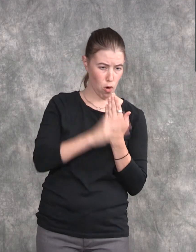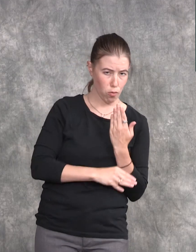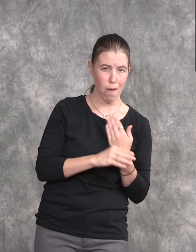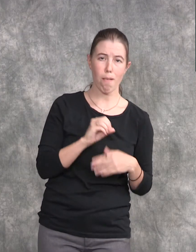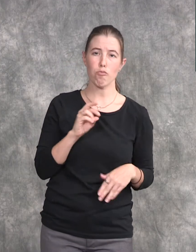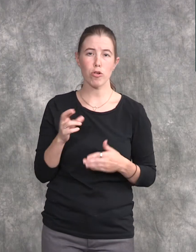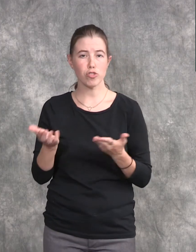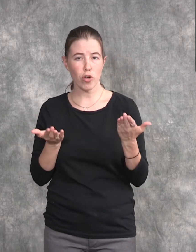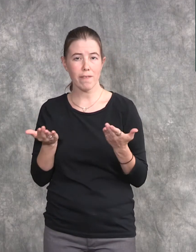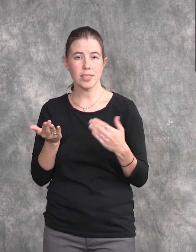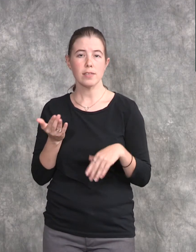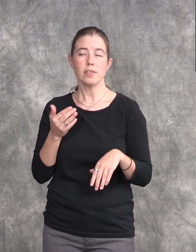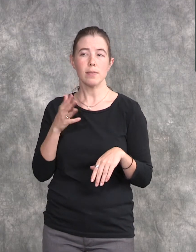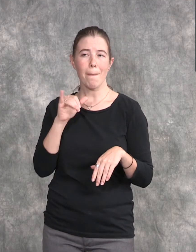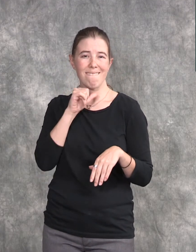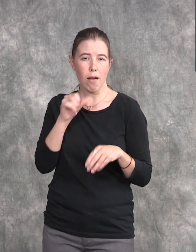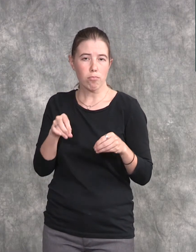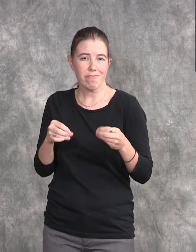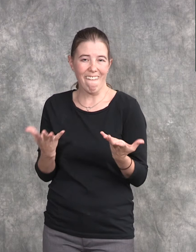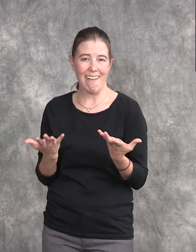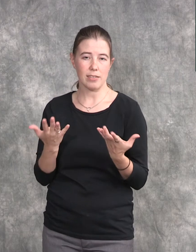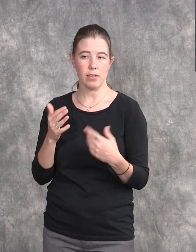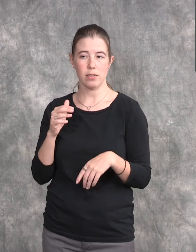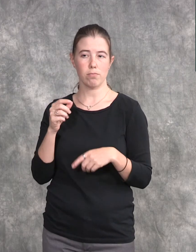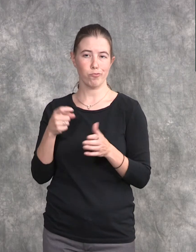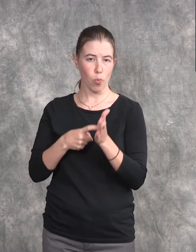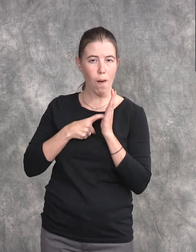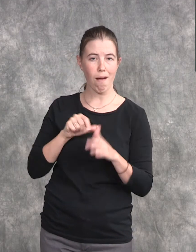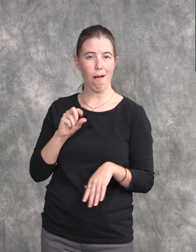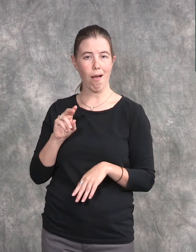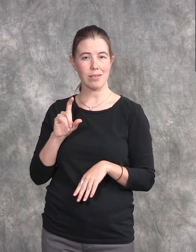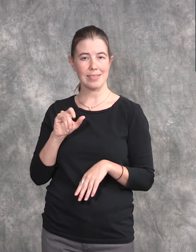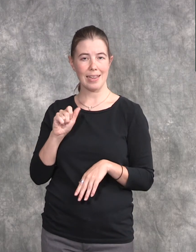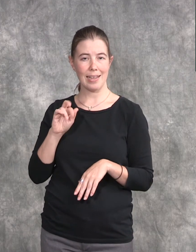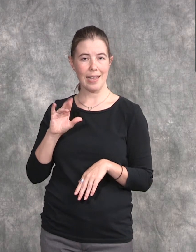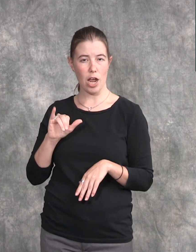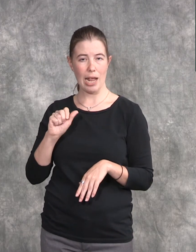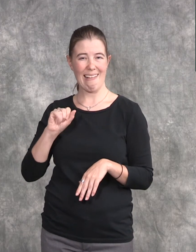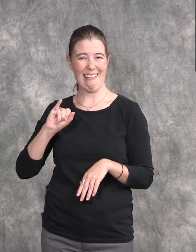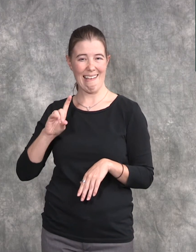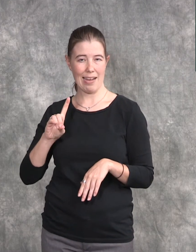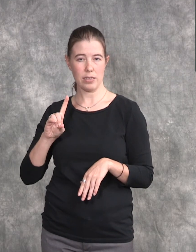of hearing from their programs or services by not providing required auxiliary aid.